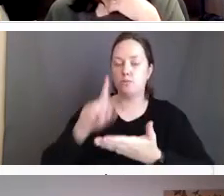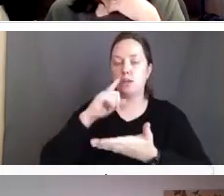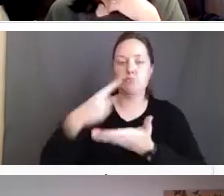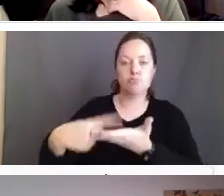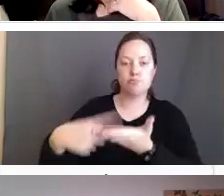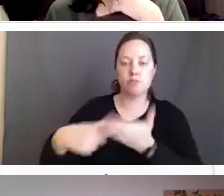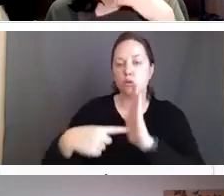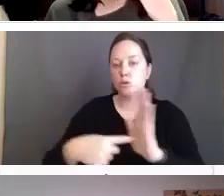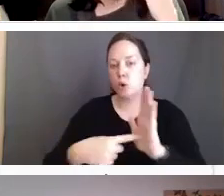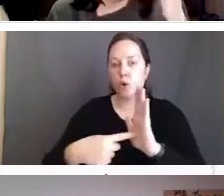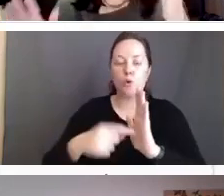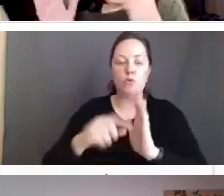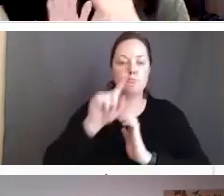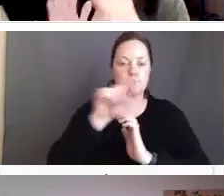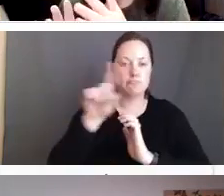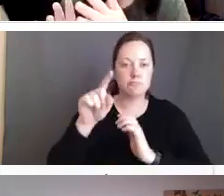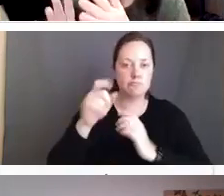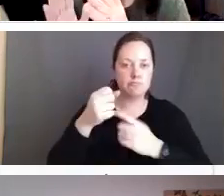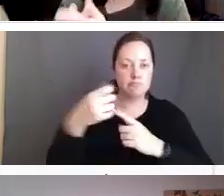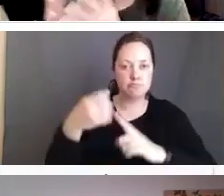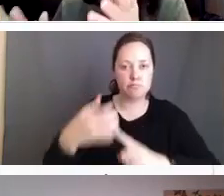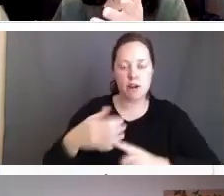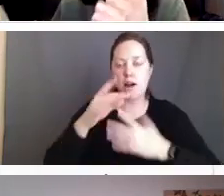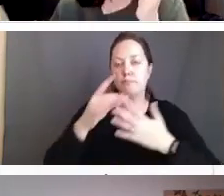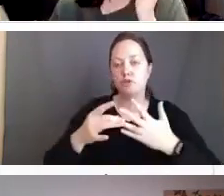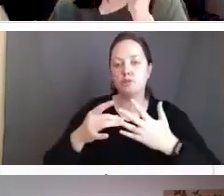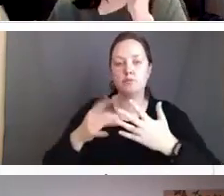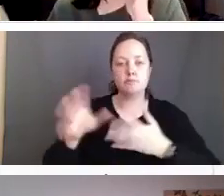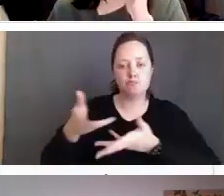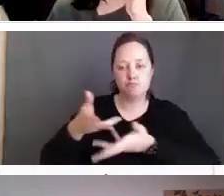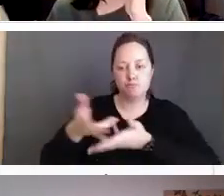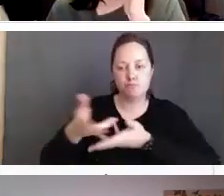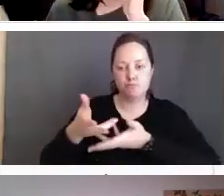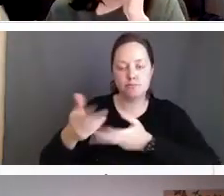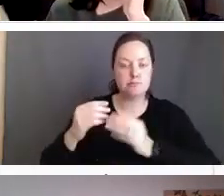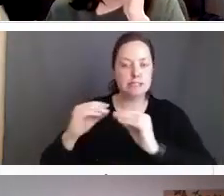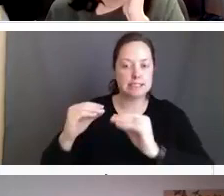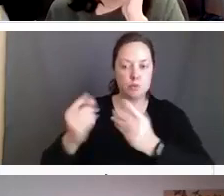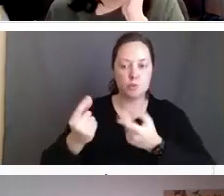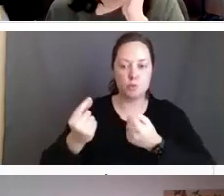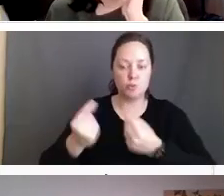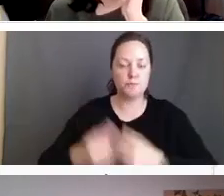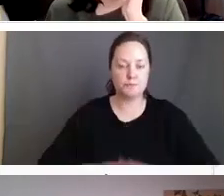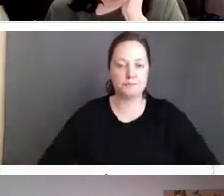Simple, Aristotle, diplomat, vision, level and impression. Each theme is going to look unique.